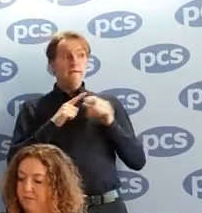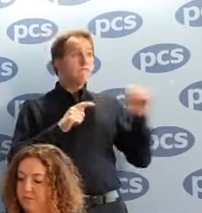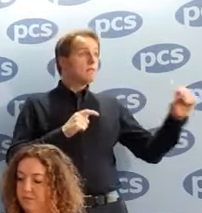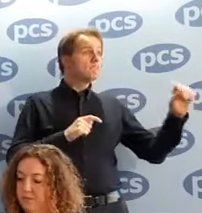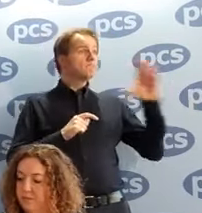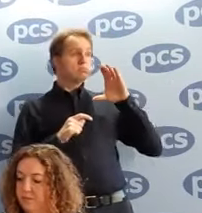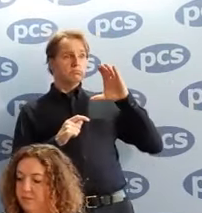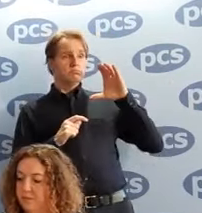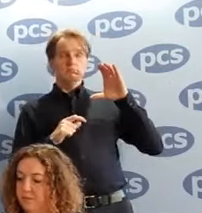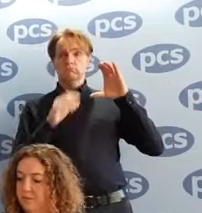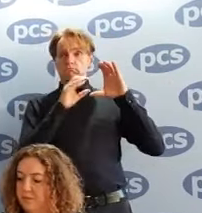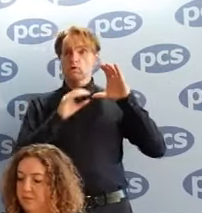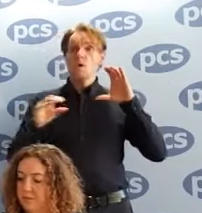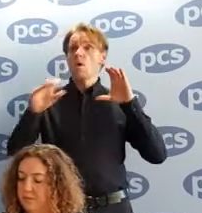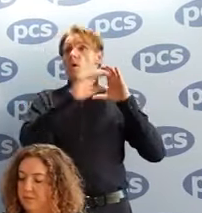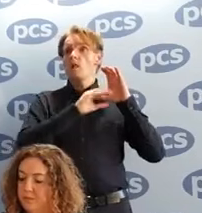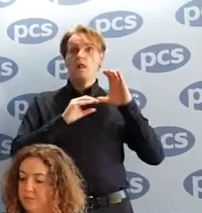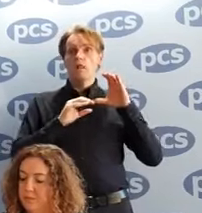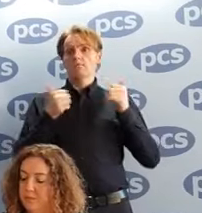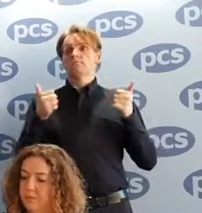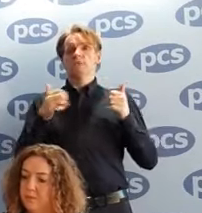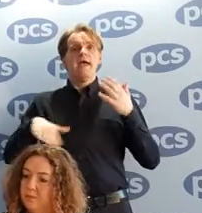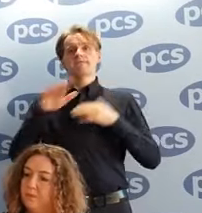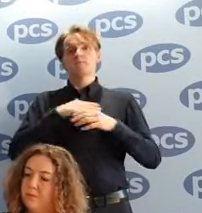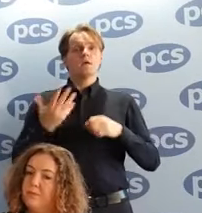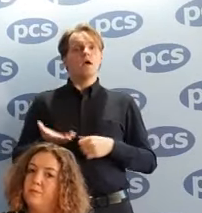want to ballot straight after conference if conference agrees to have